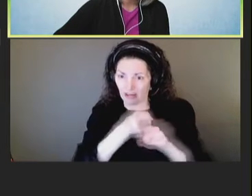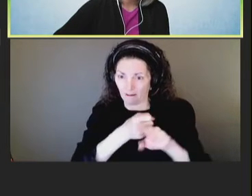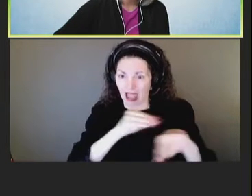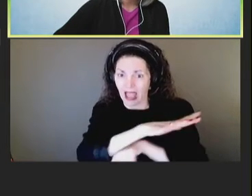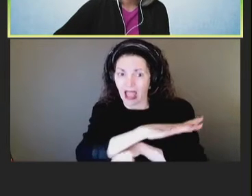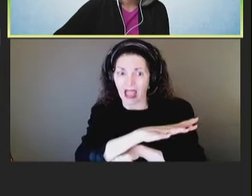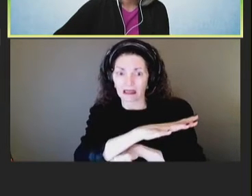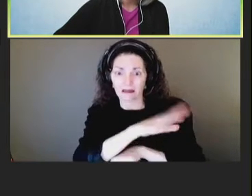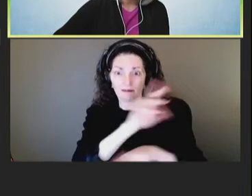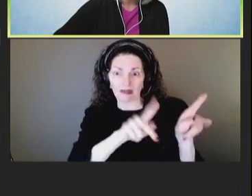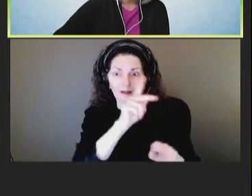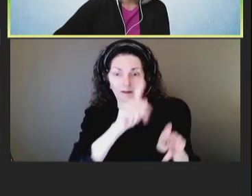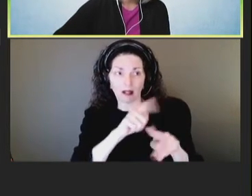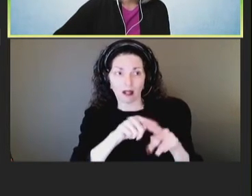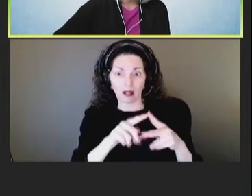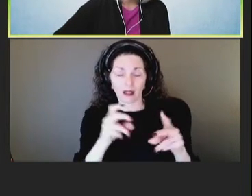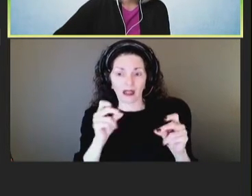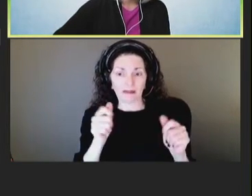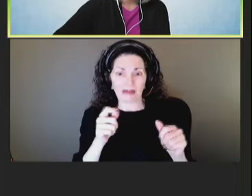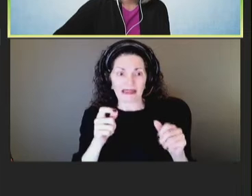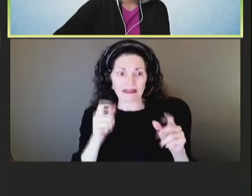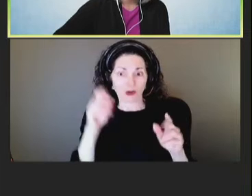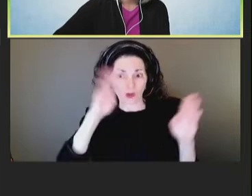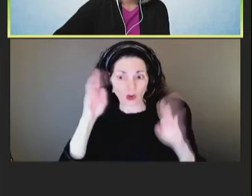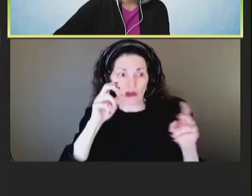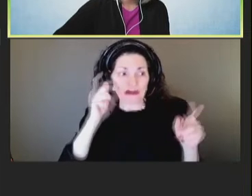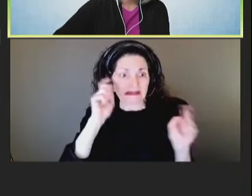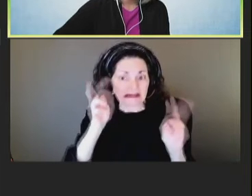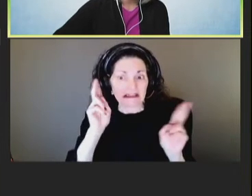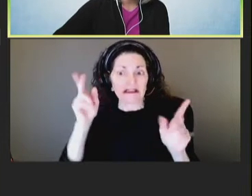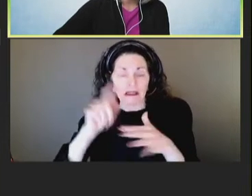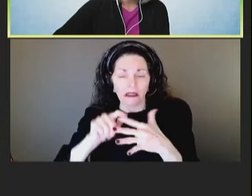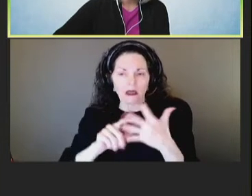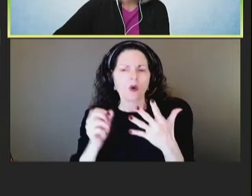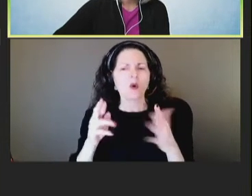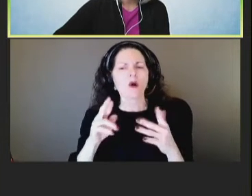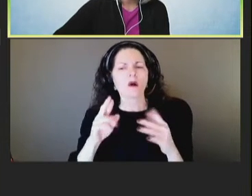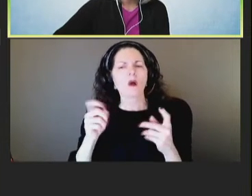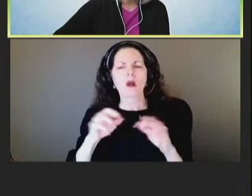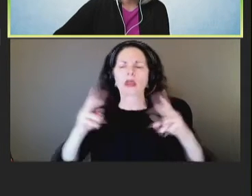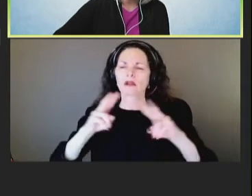on their risk of emergence. So, each of the strains are scored, decisions are made,